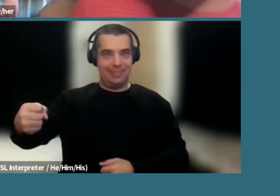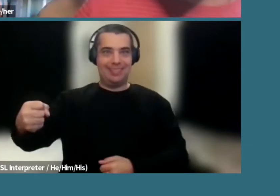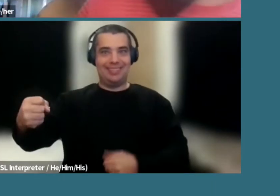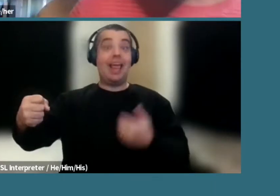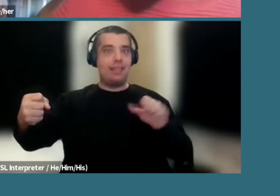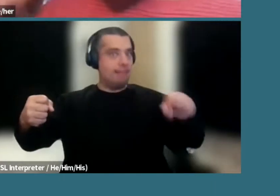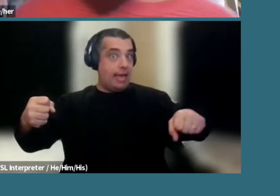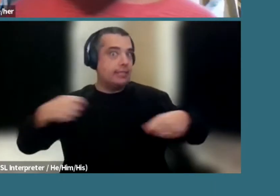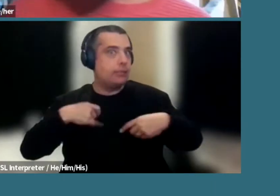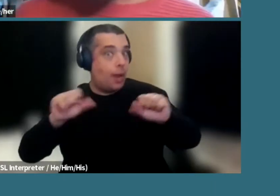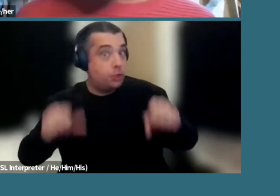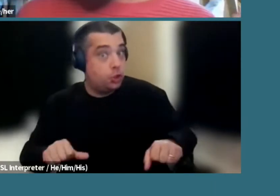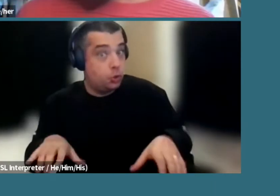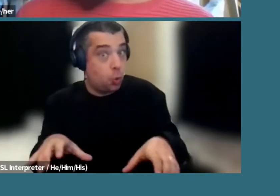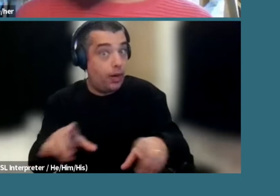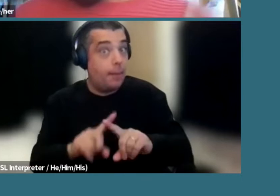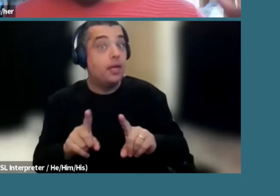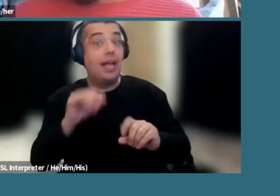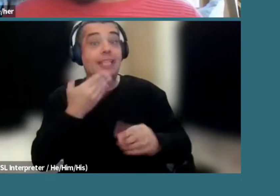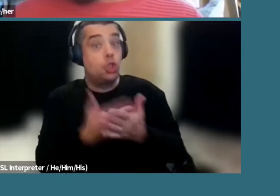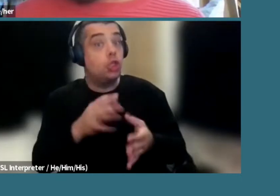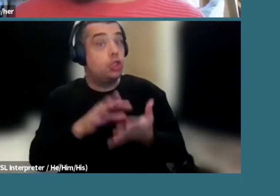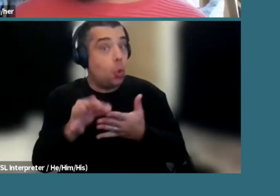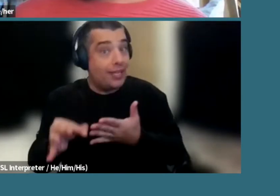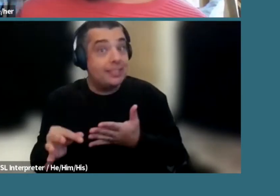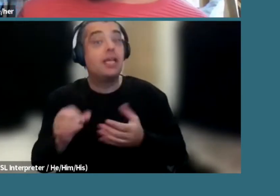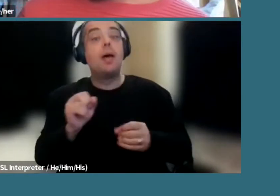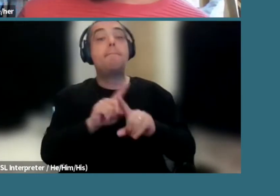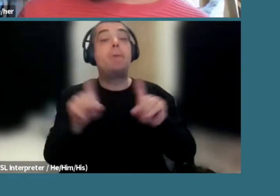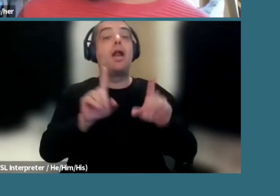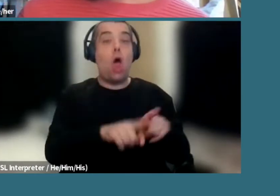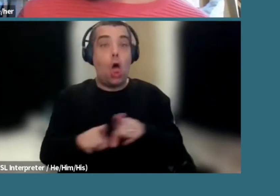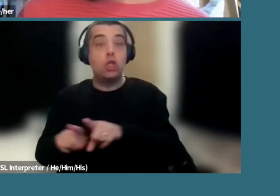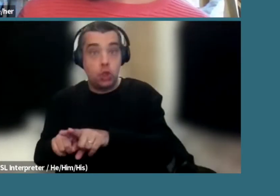I think those are good choices. Or also then for the description